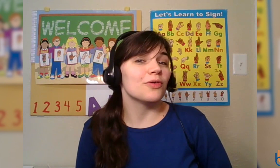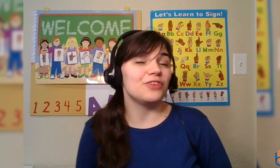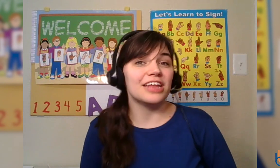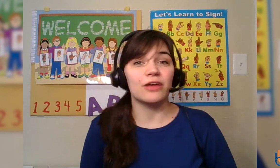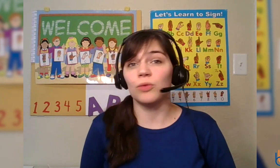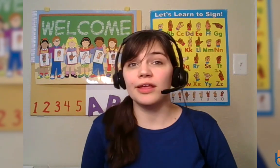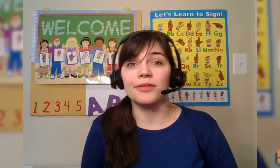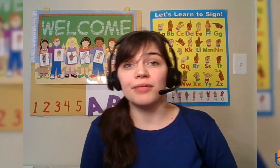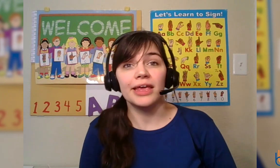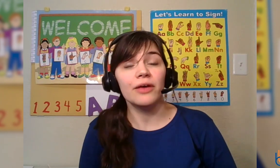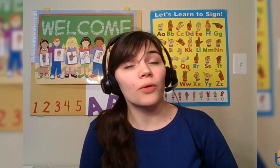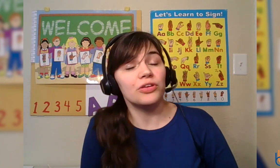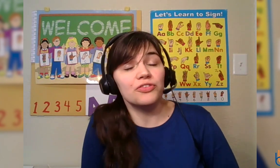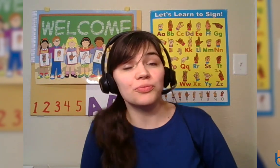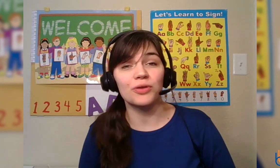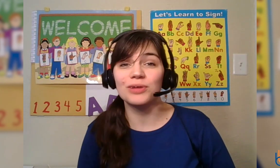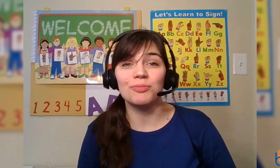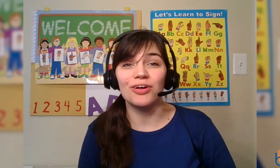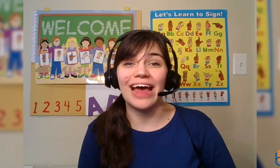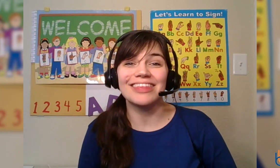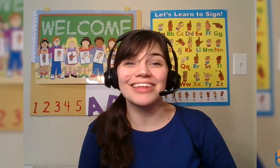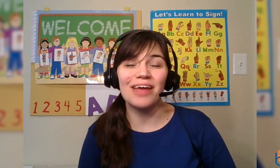feel like running and playing, or you just want to read a book at the library.